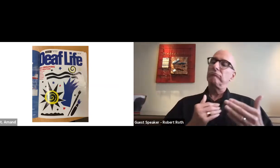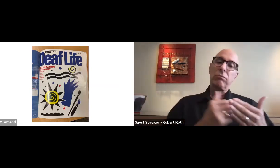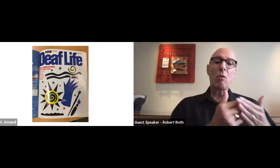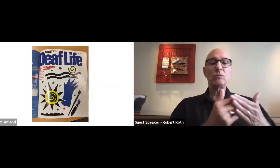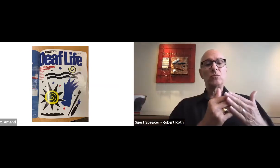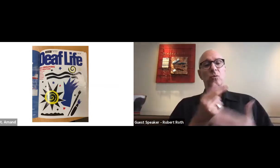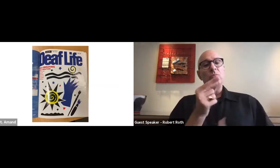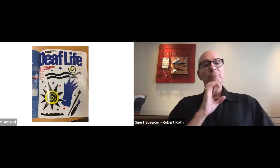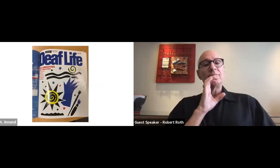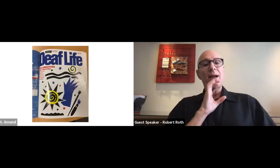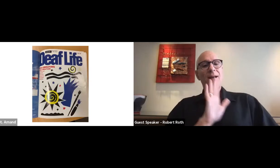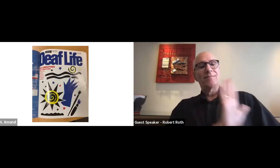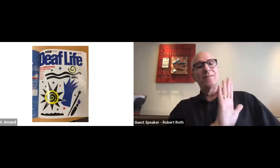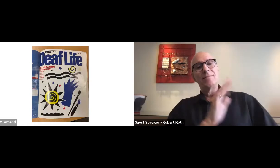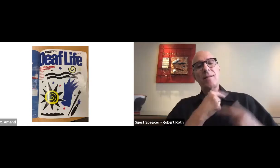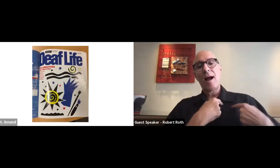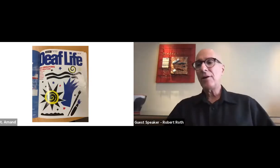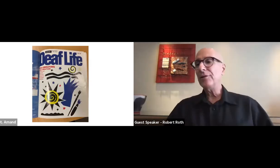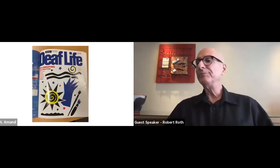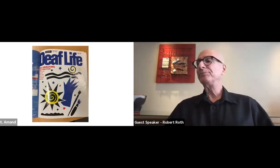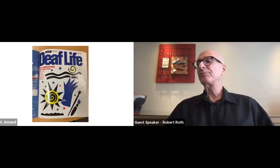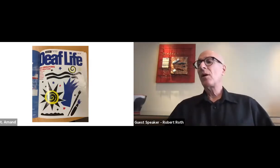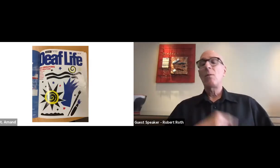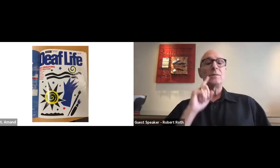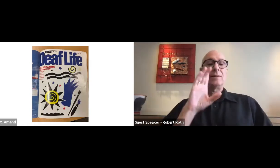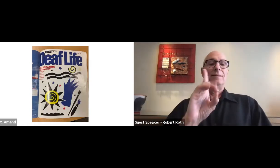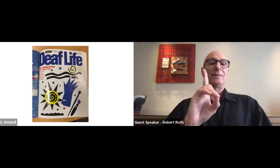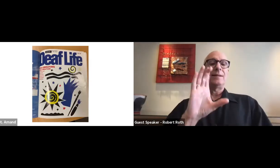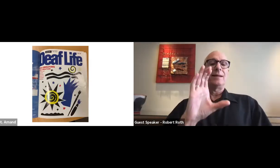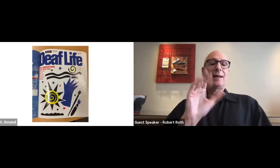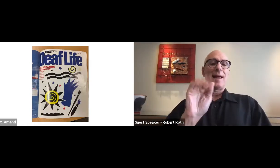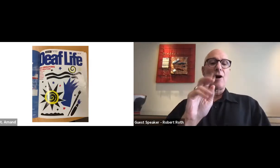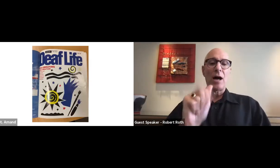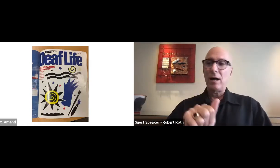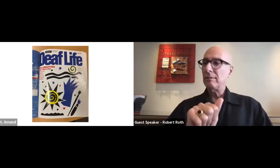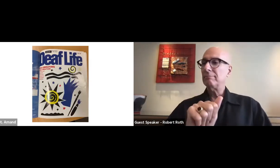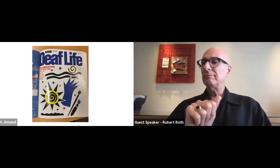One organization that was close to his heart